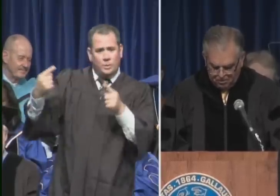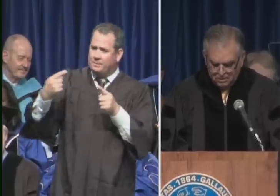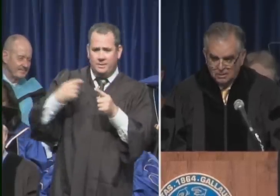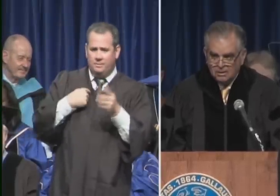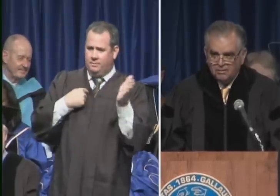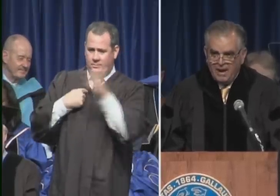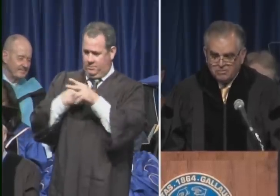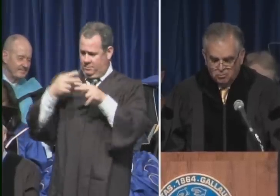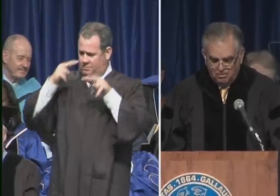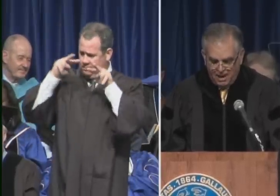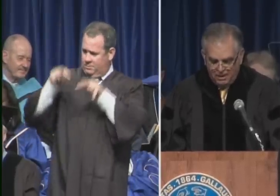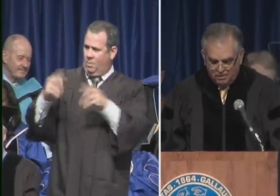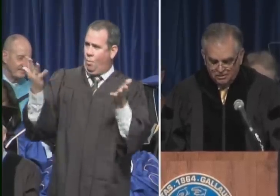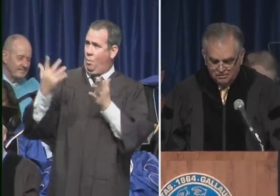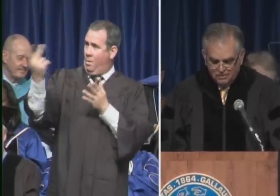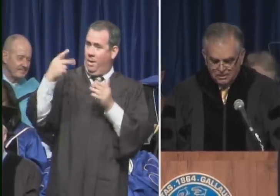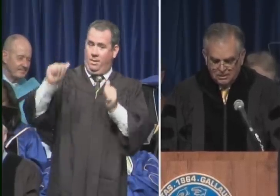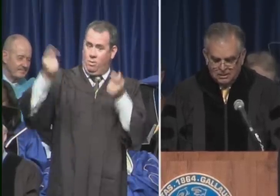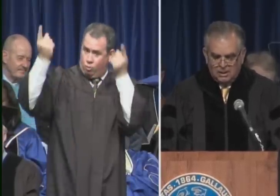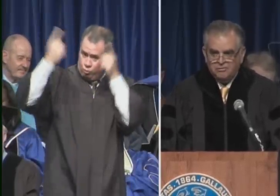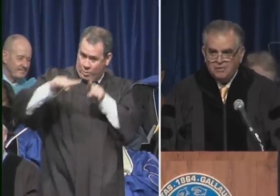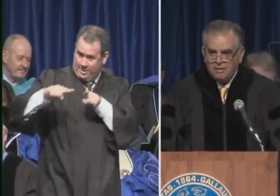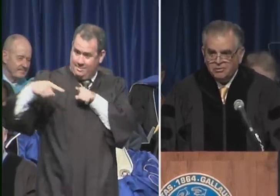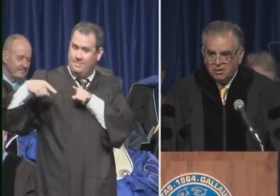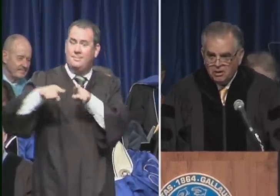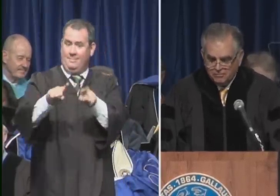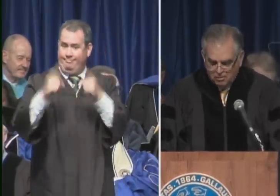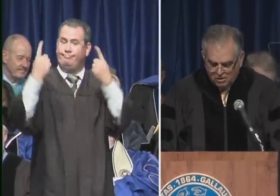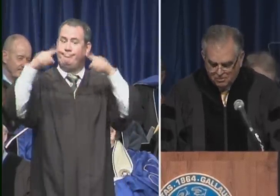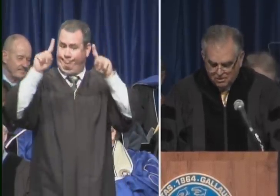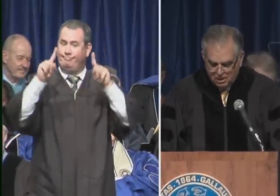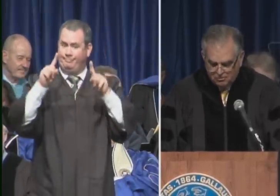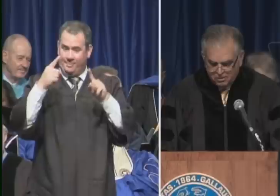That's what mattered. As Secretary of Transportation,